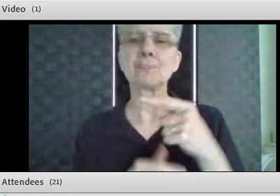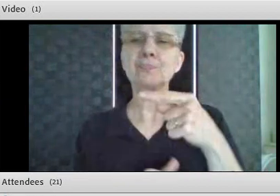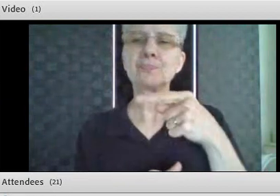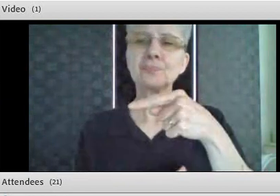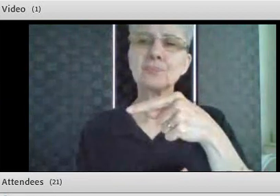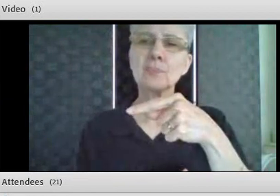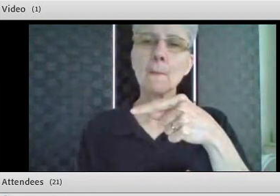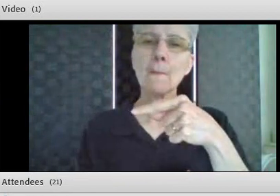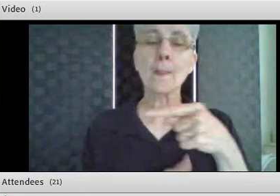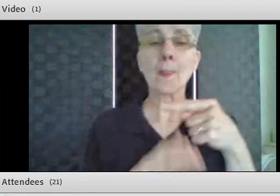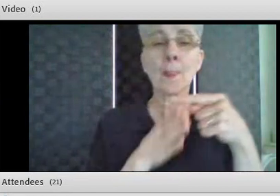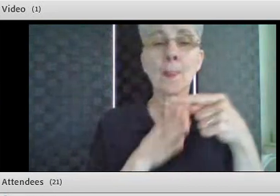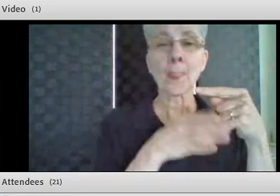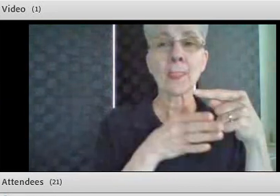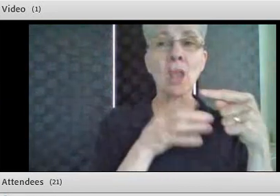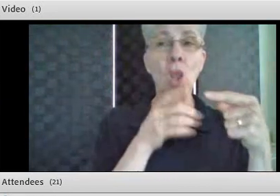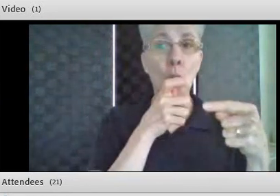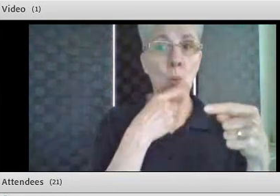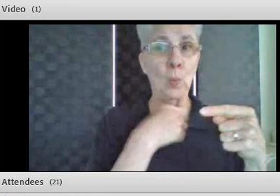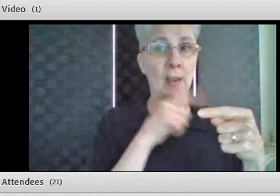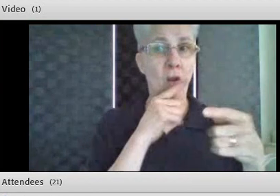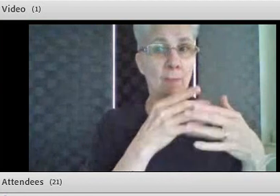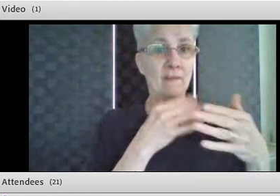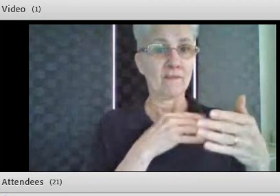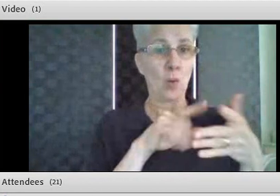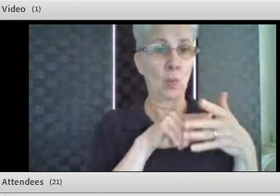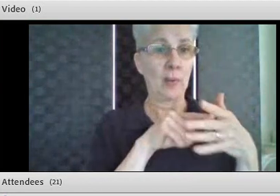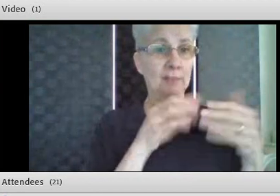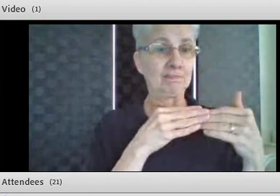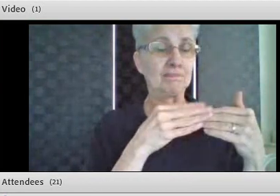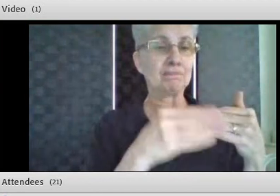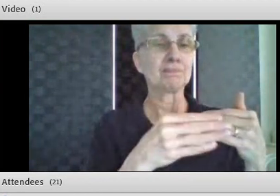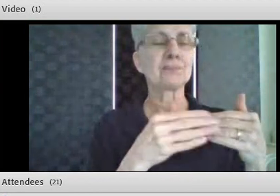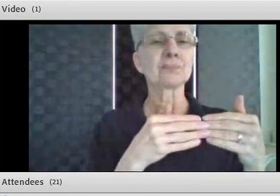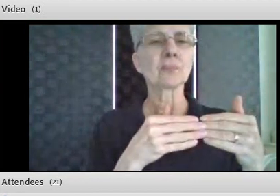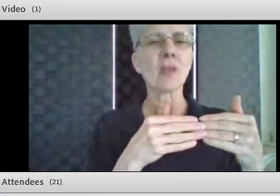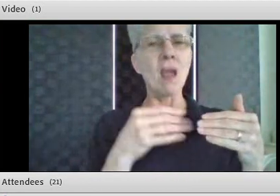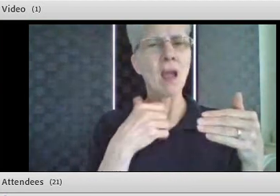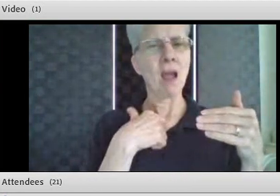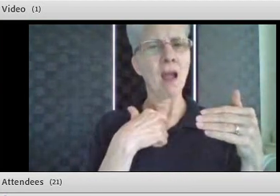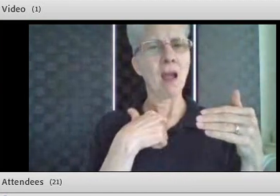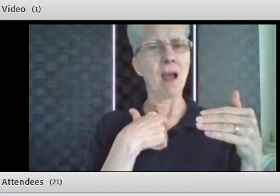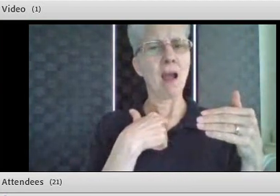Ryan: So getting back to who we are before we dive any deeper now, a lot of times,